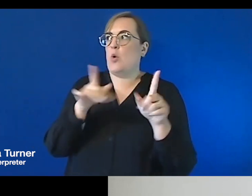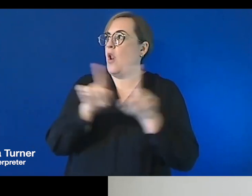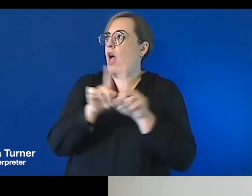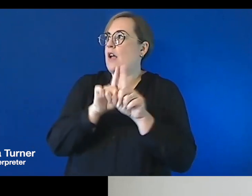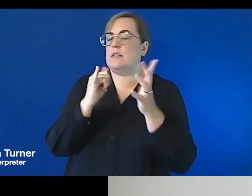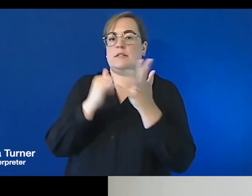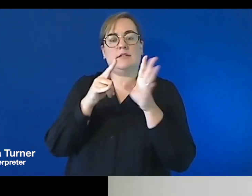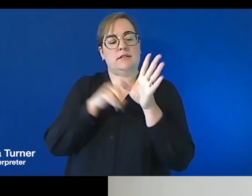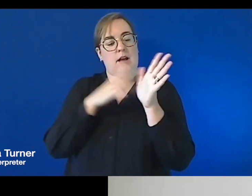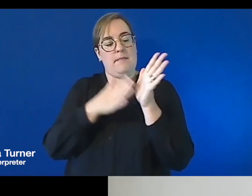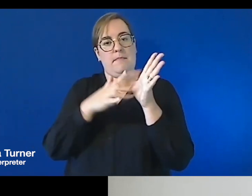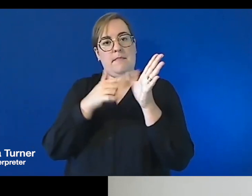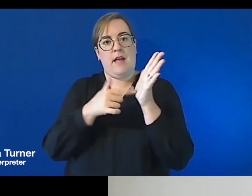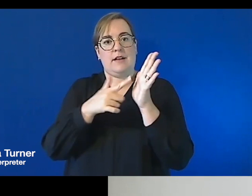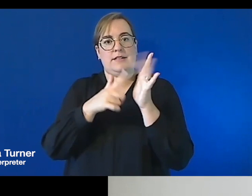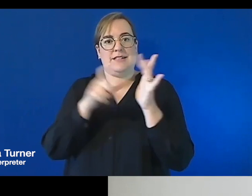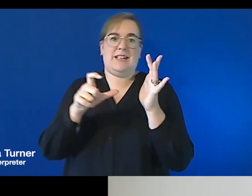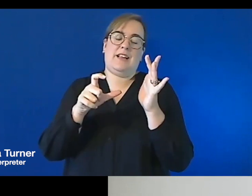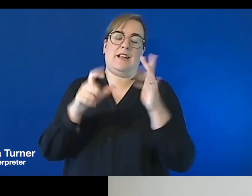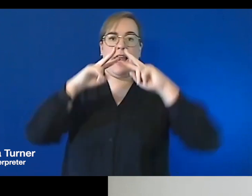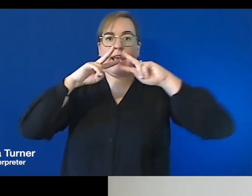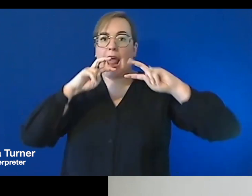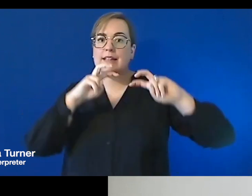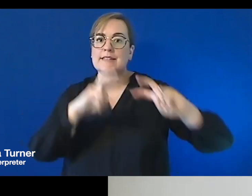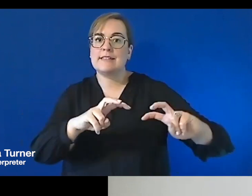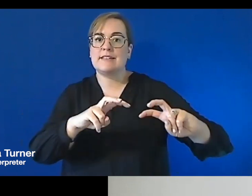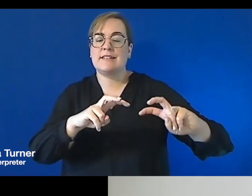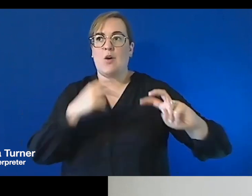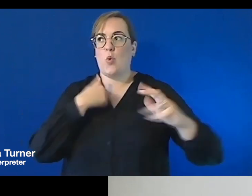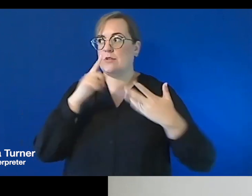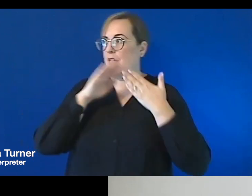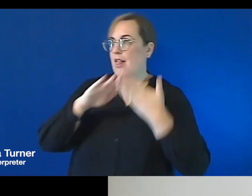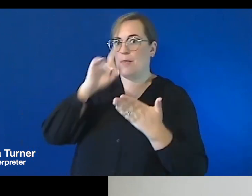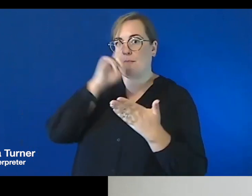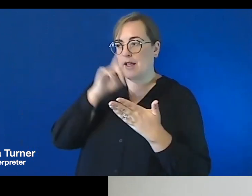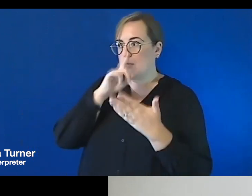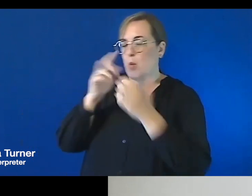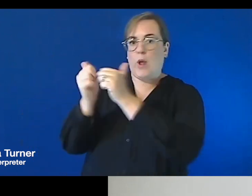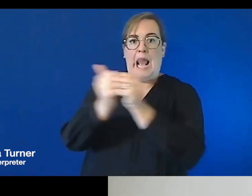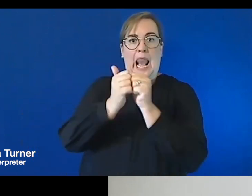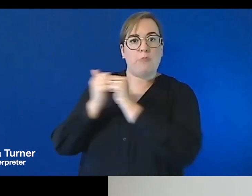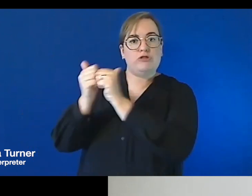to find like-minded people in order to facilitate collaborative creation or collaborative learning